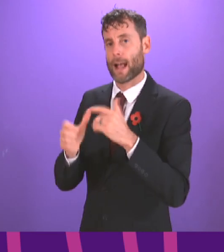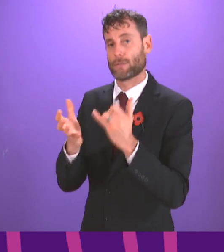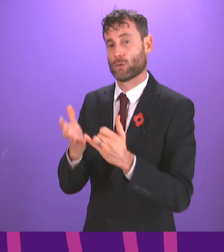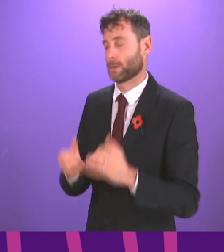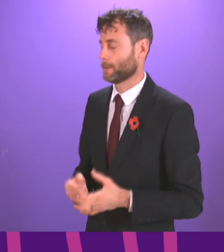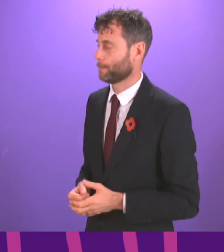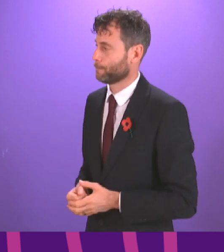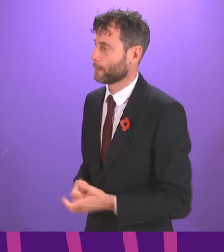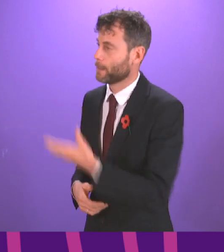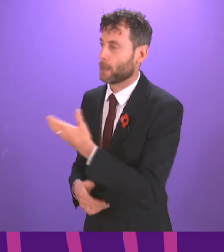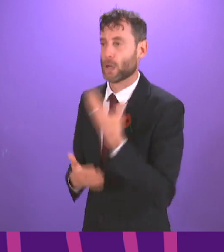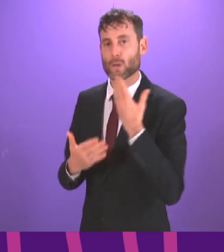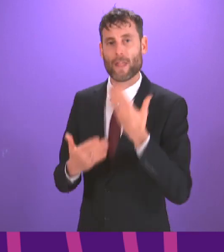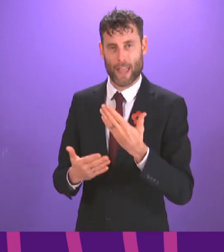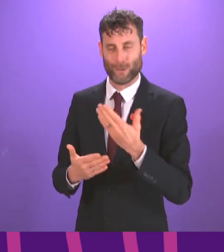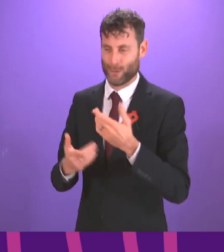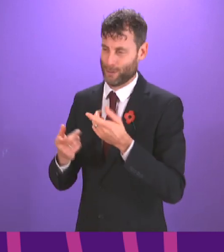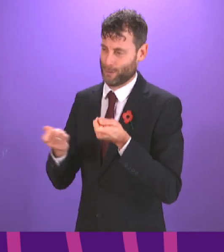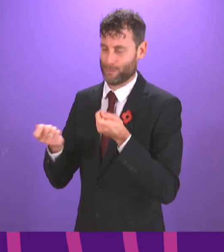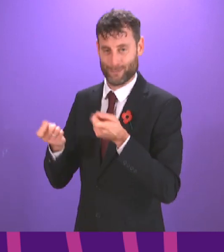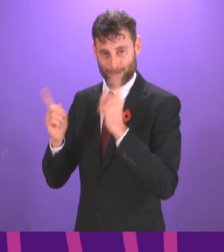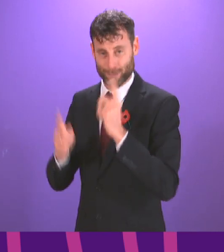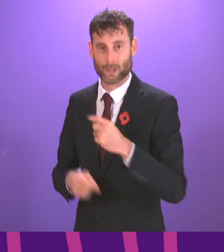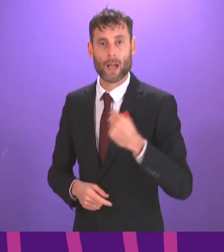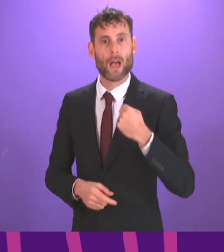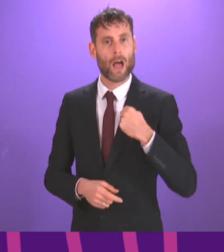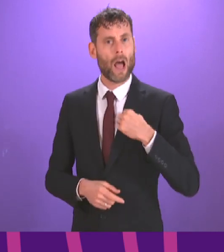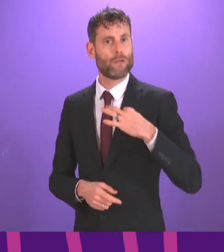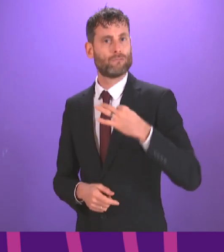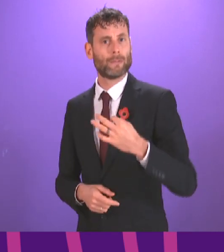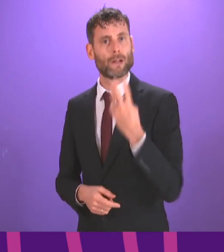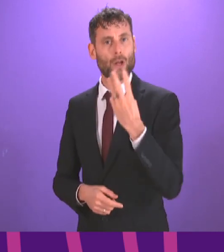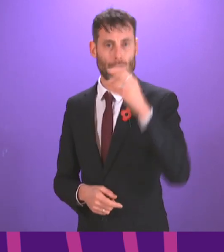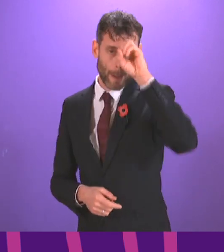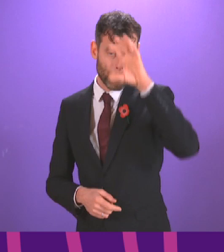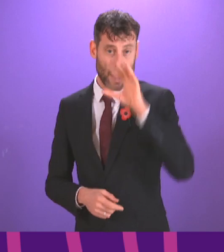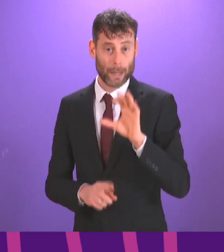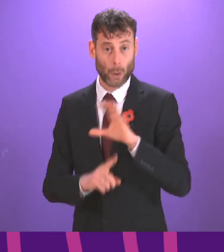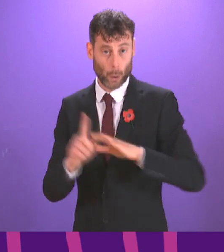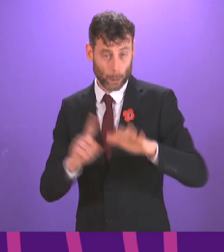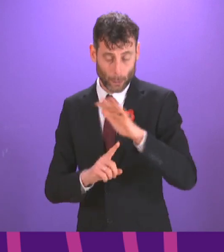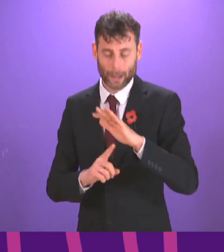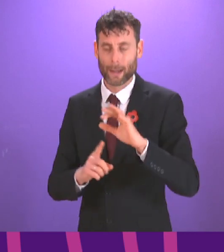and Lauderdale) (SNP): As the First Minister knows, I represent three mining communities: Penicuik, Gorebridge and Newtongrange, which is the home of the Scottish